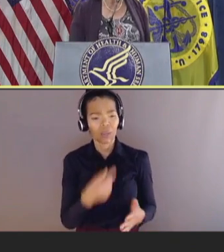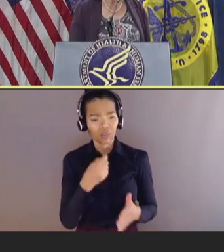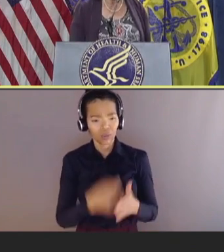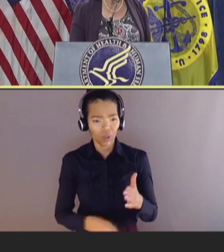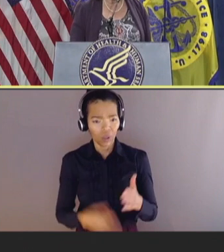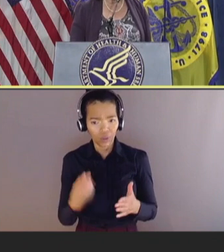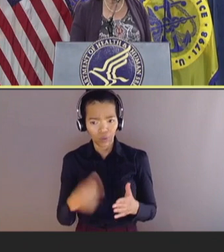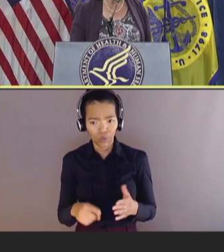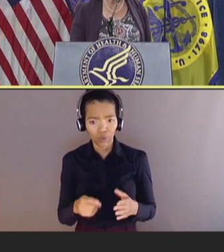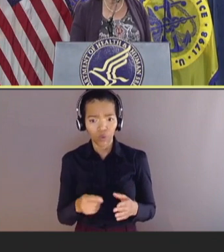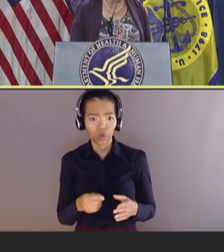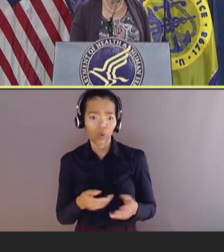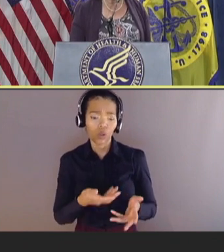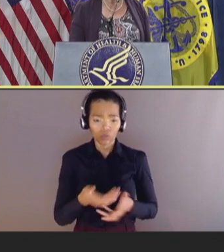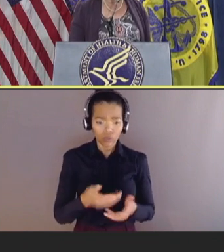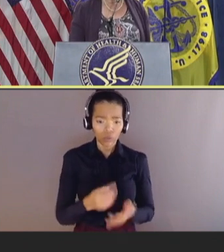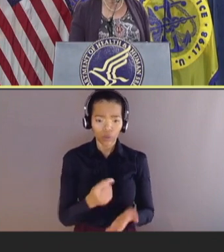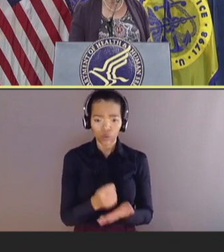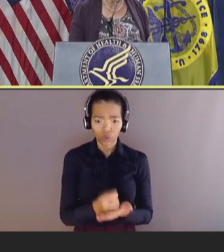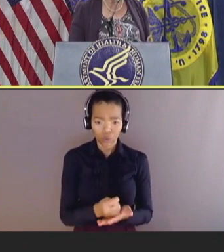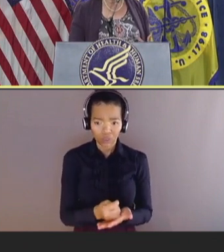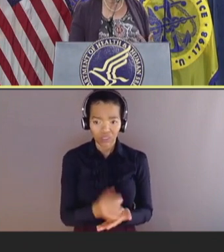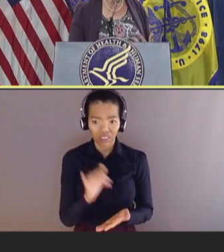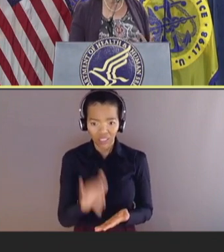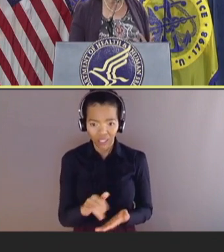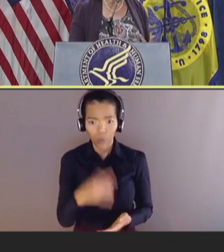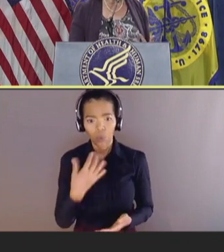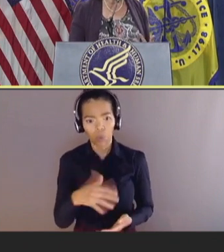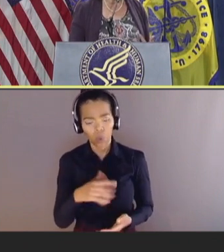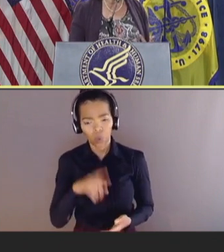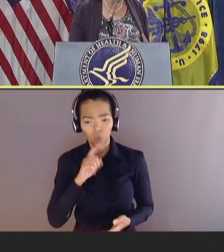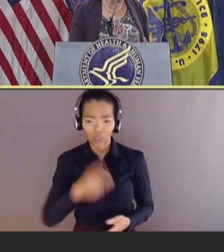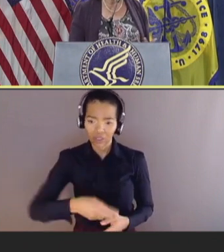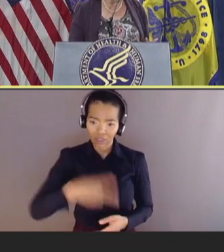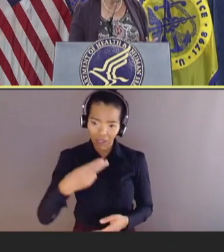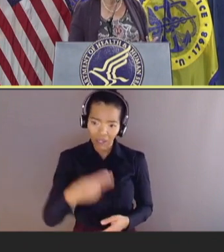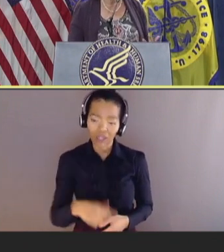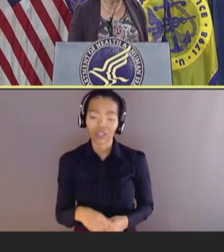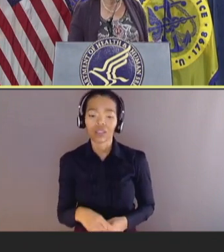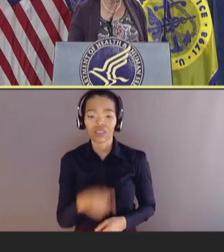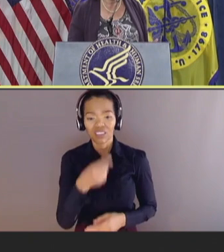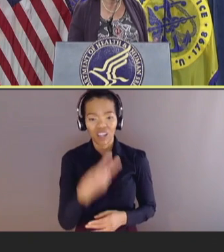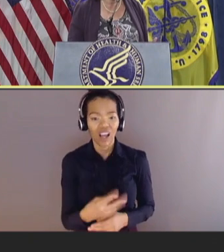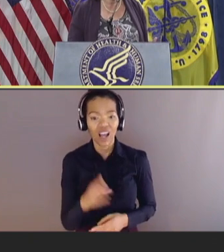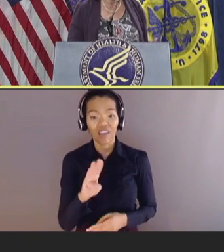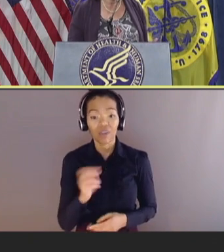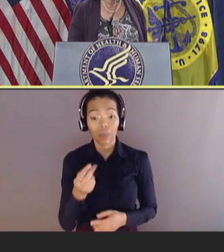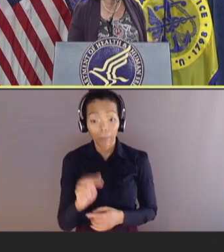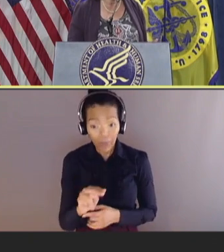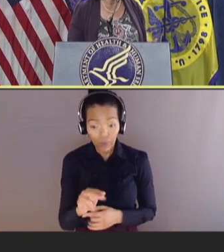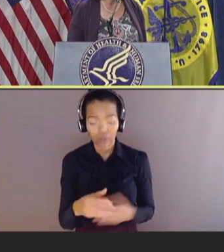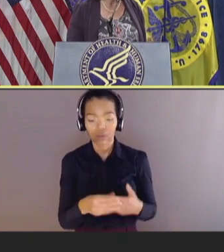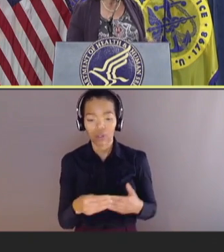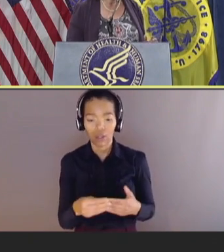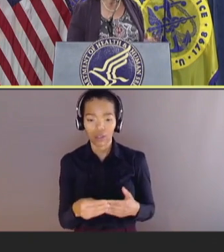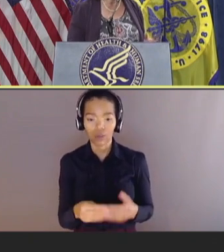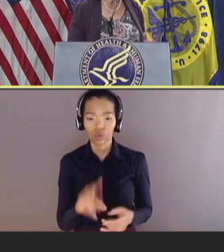pretty substantial. So, we're talking about half a billion dollars in 2020. And this is